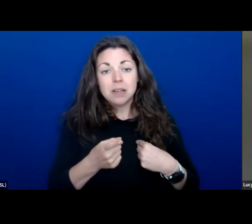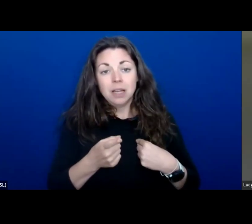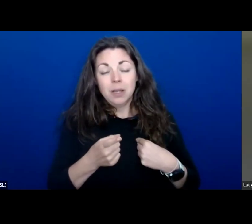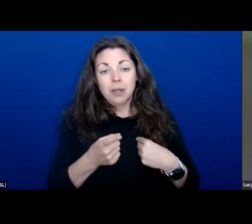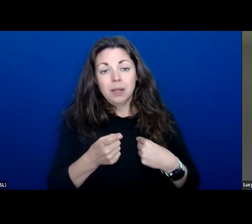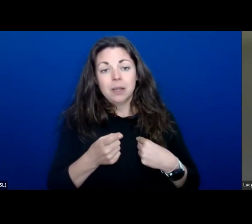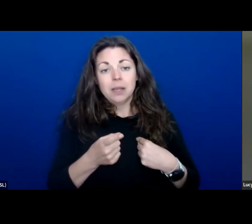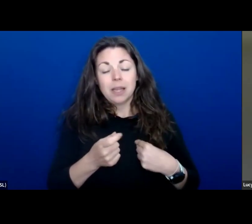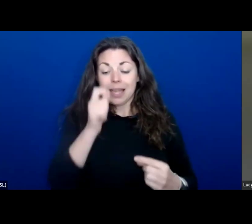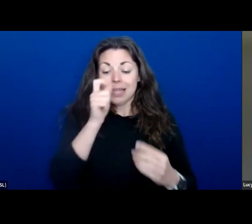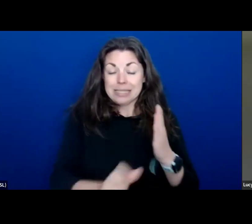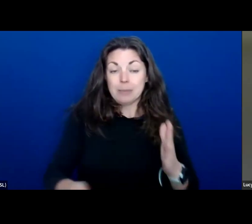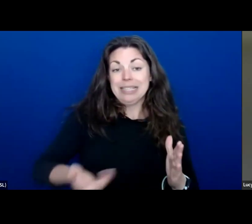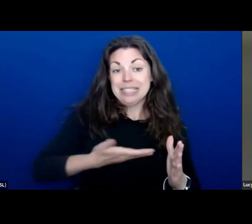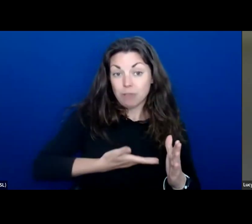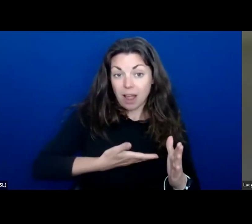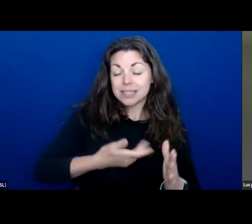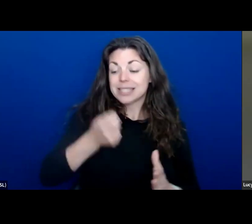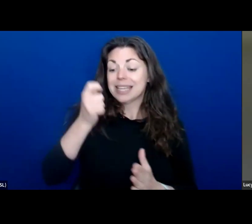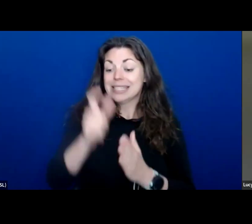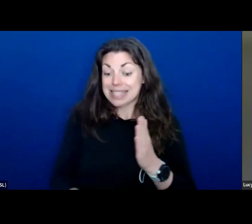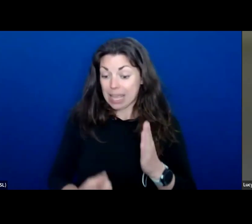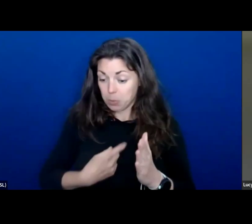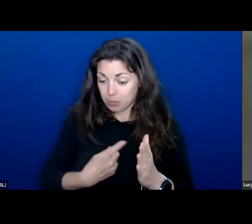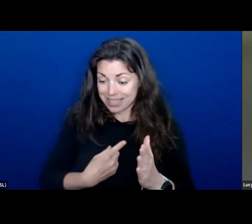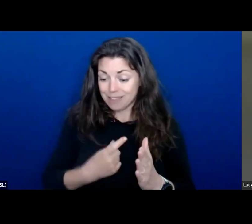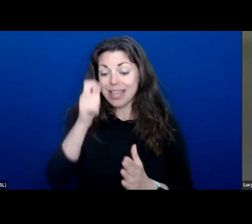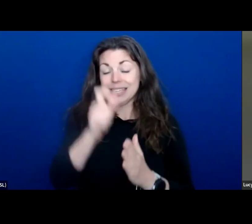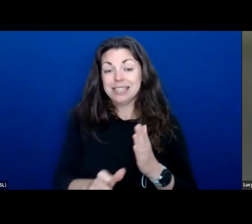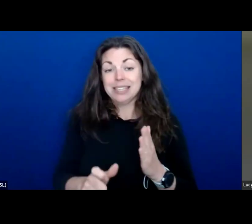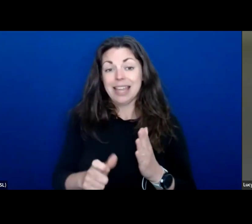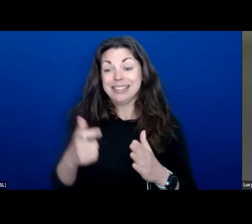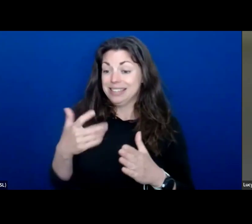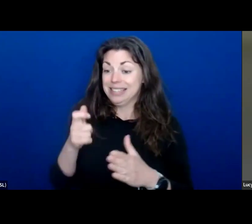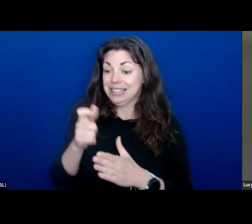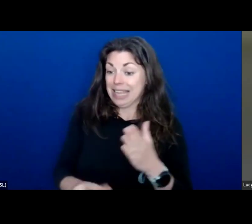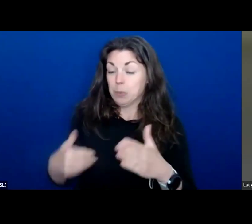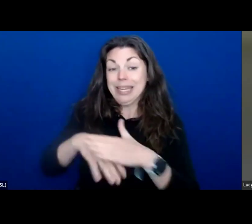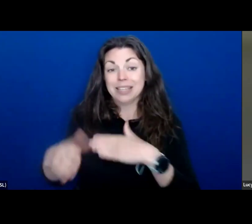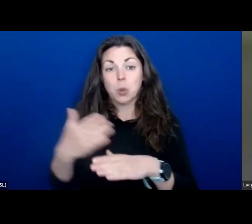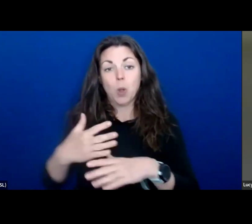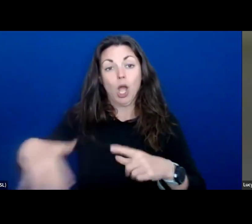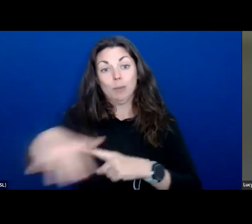disability rights and particularly within the workplace is something that I'm very passionate about given